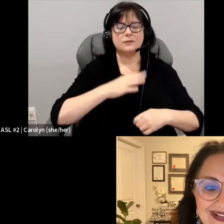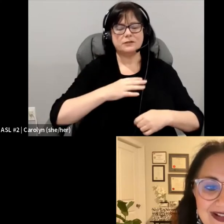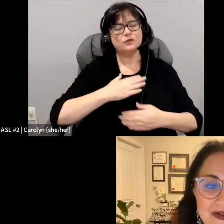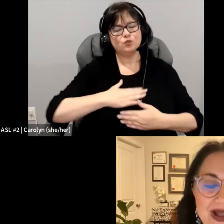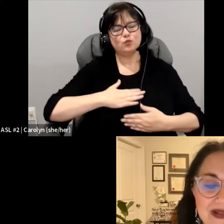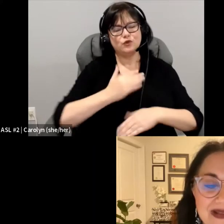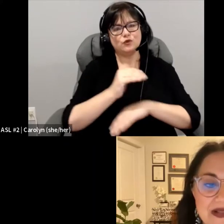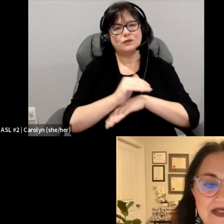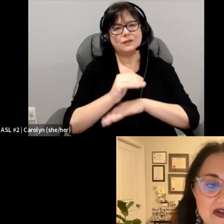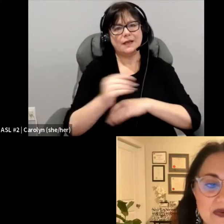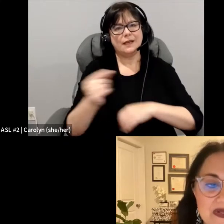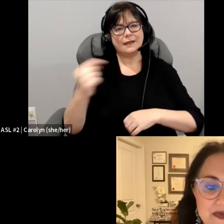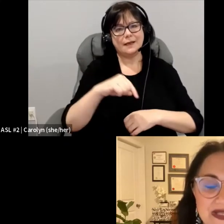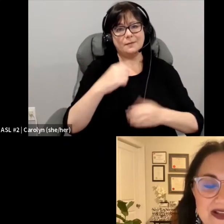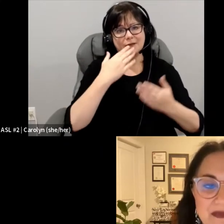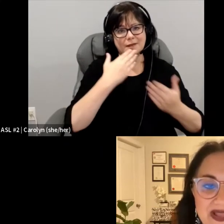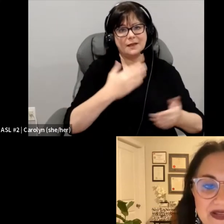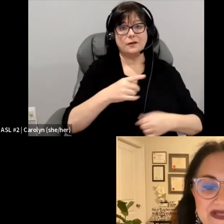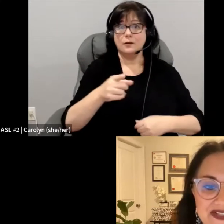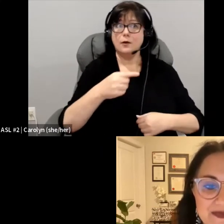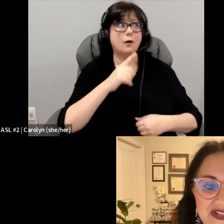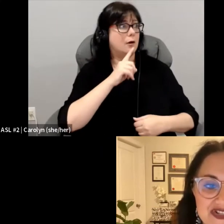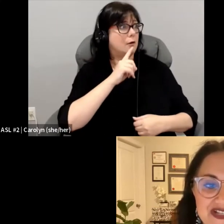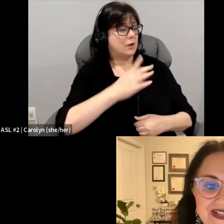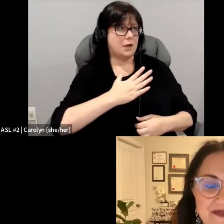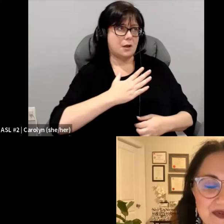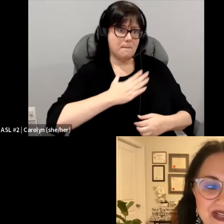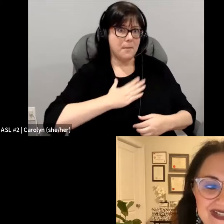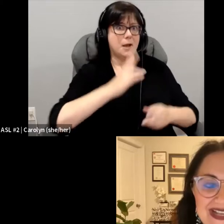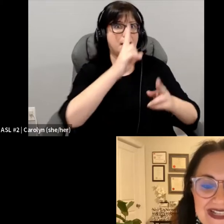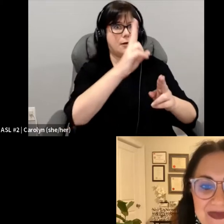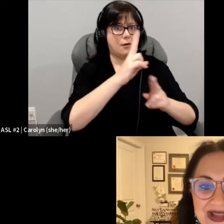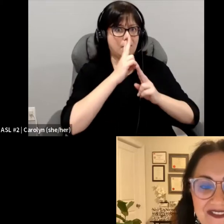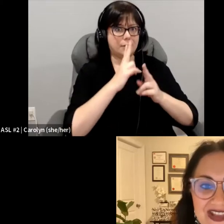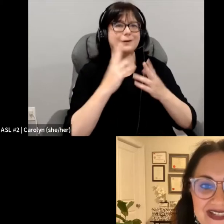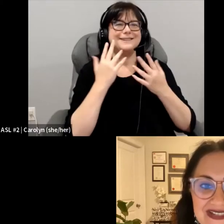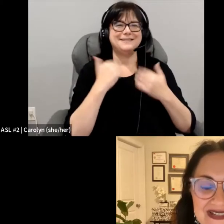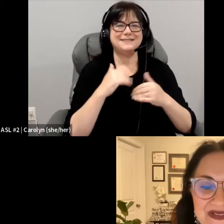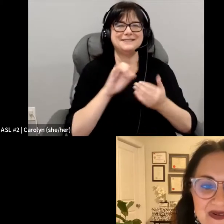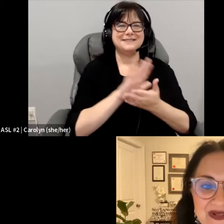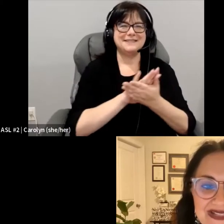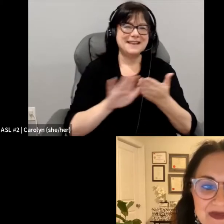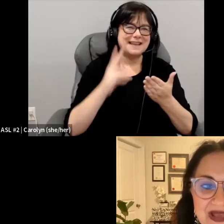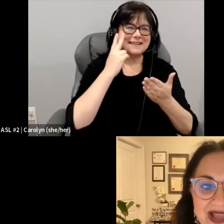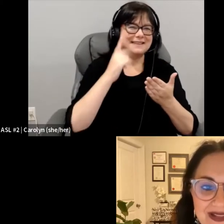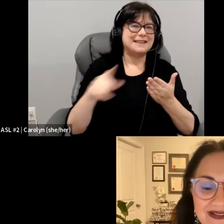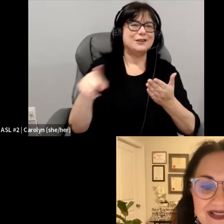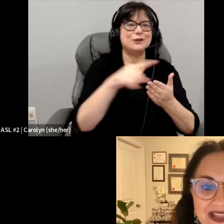Ena Chadha : THE HONOUR WAS REALLY ALL MINE. IT WAS A PLEASURE TO SEE HAVE BEEN'S SMILING FACES. SO GLAD TO BE BACK.